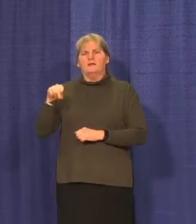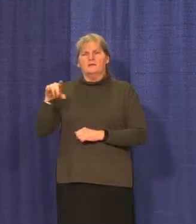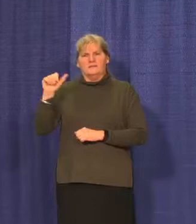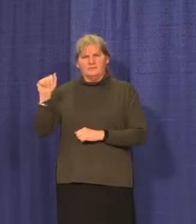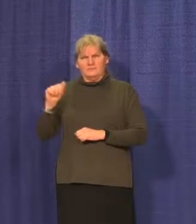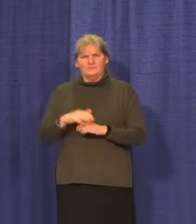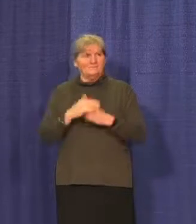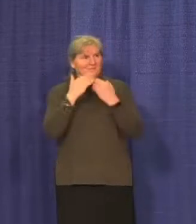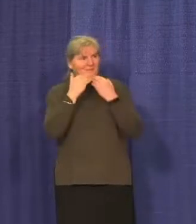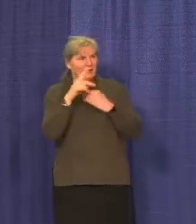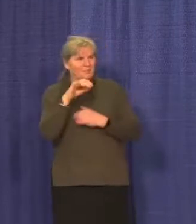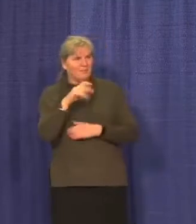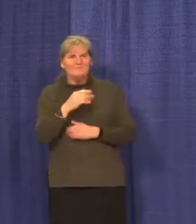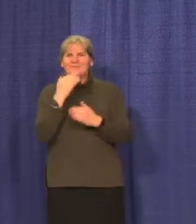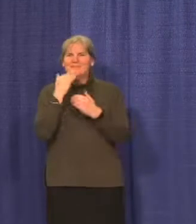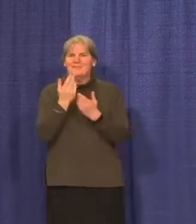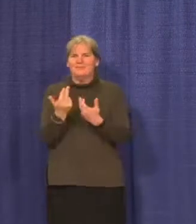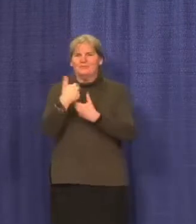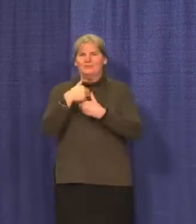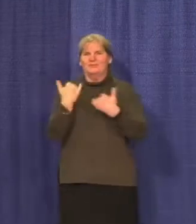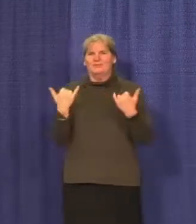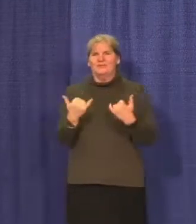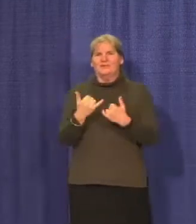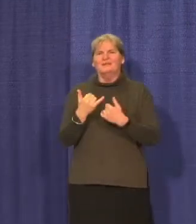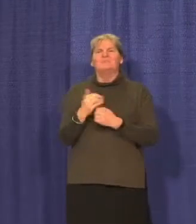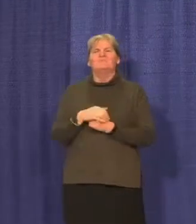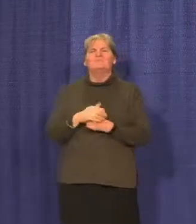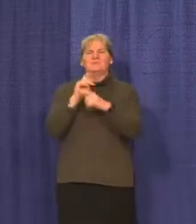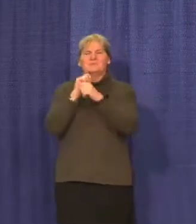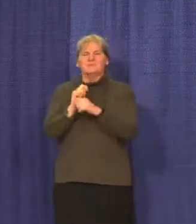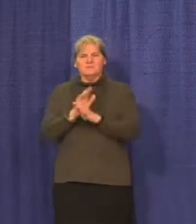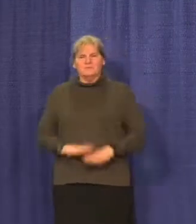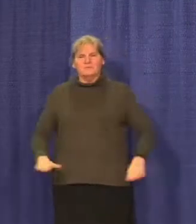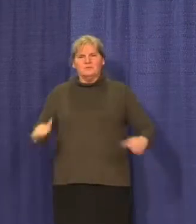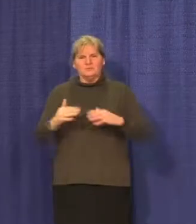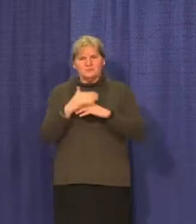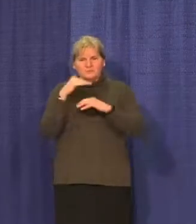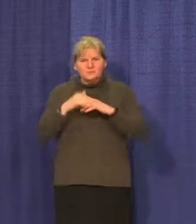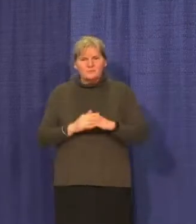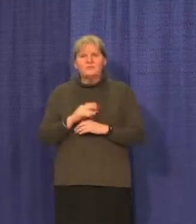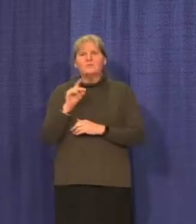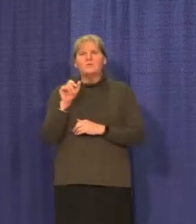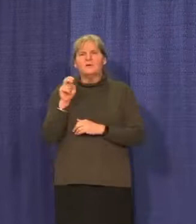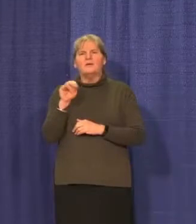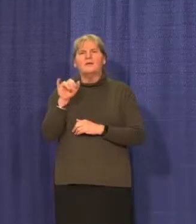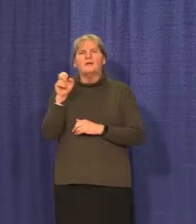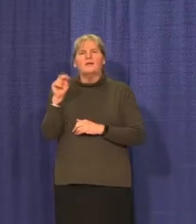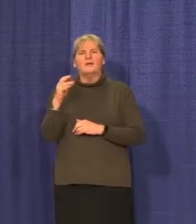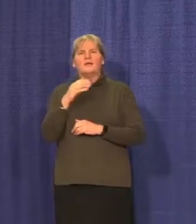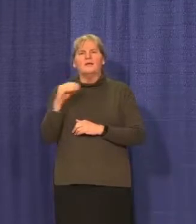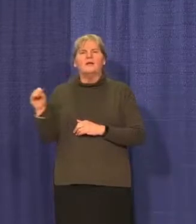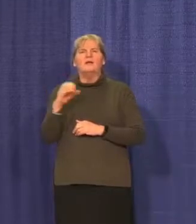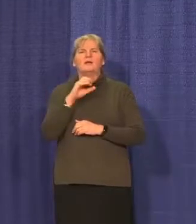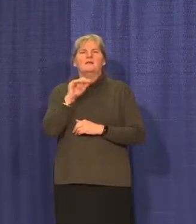Thank you, Pat. Thank you everybody for joining us today. We are here on the traditional territory of the Kwanlin Dün first nation and the Taa'an